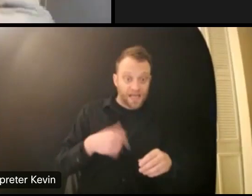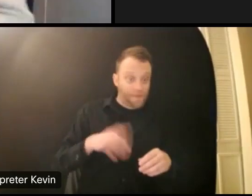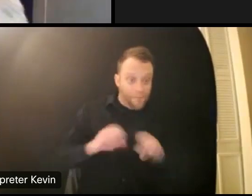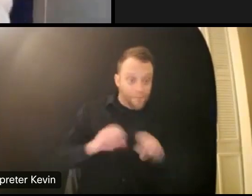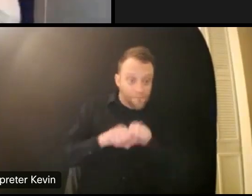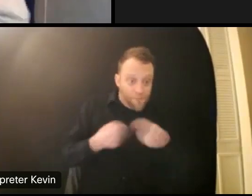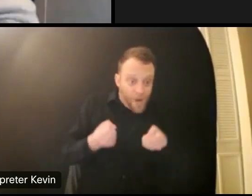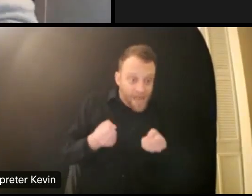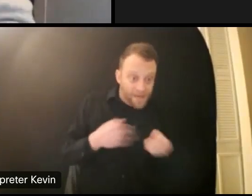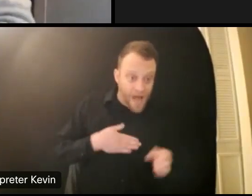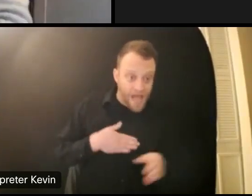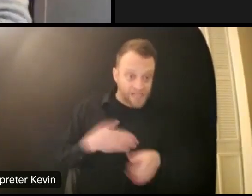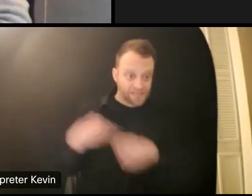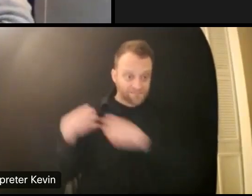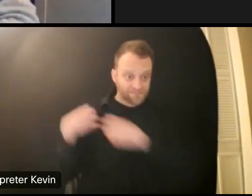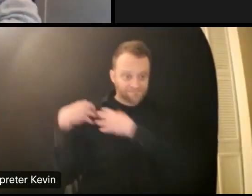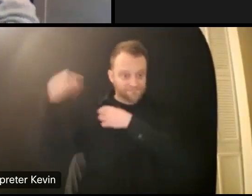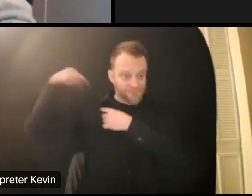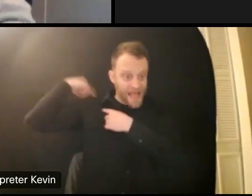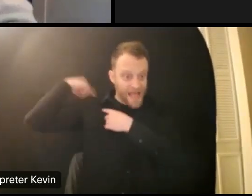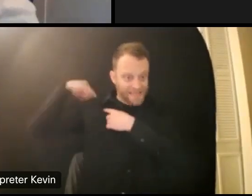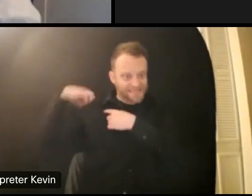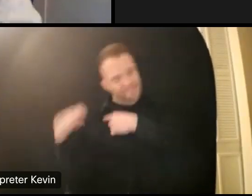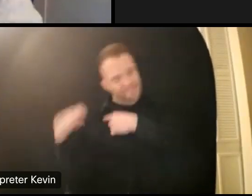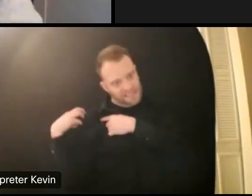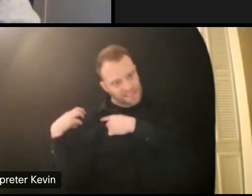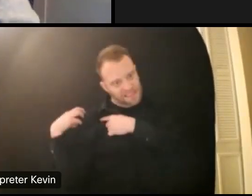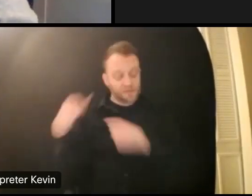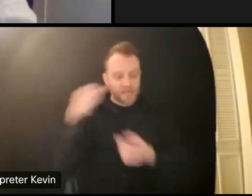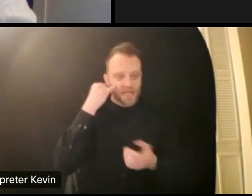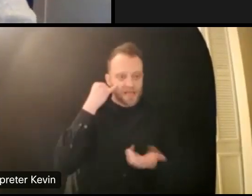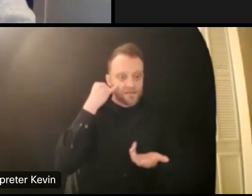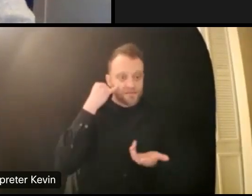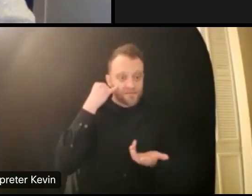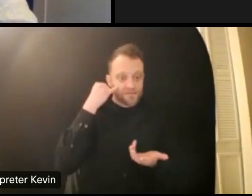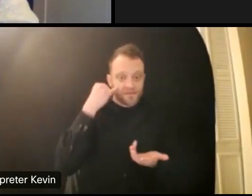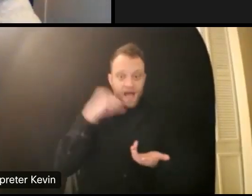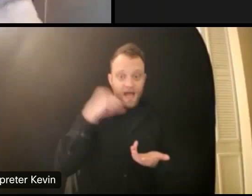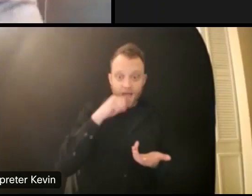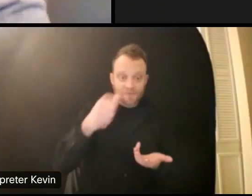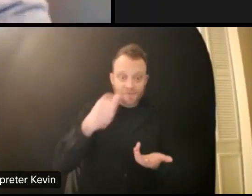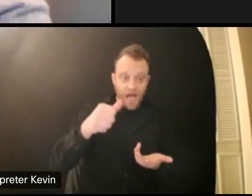matter what you're doing it isn't enough. If you don't accede to their wishes, so anyway,